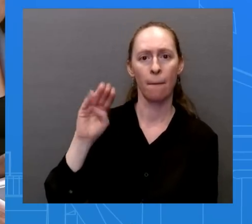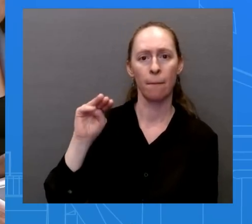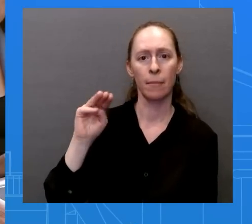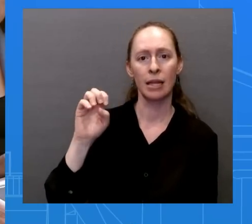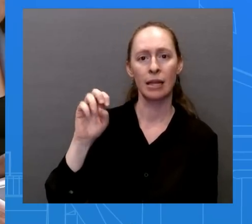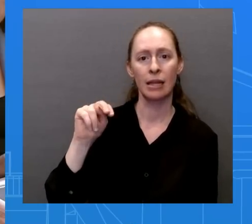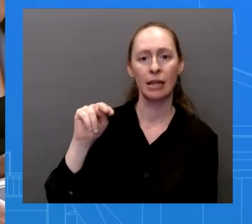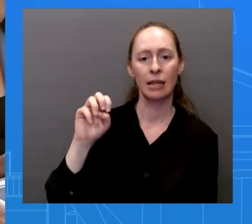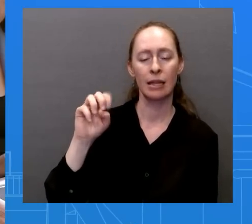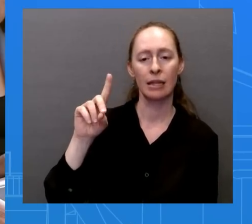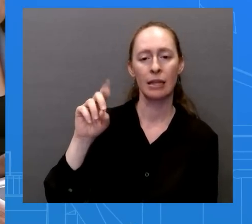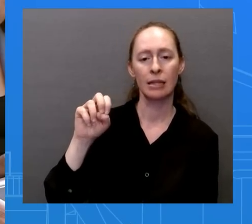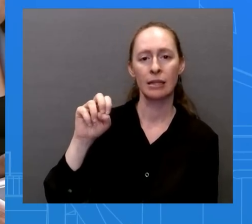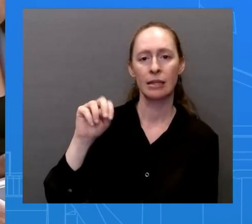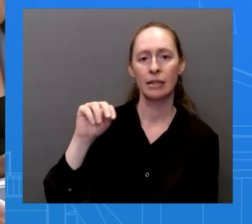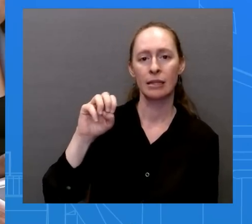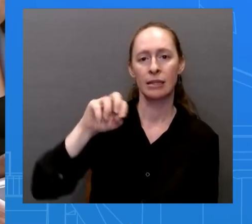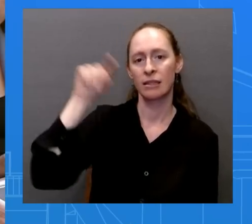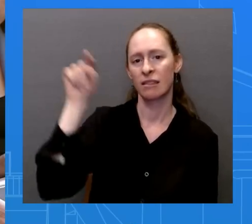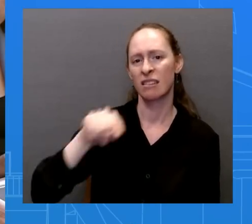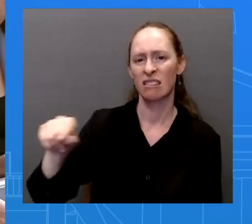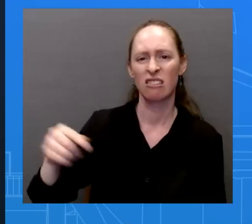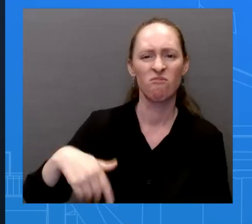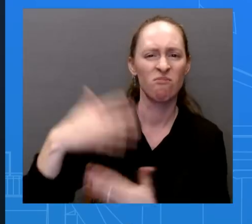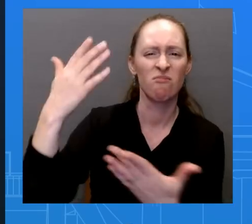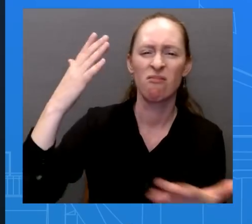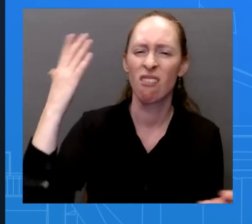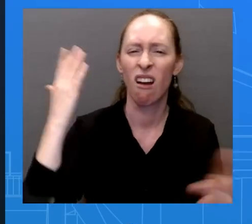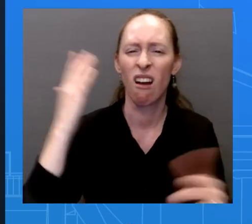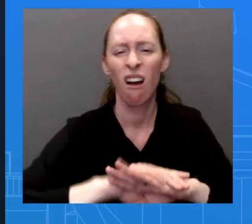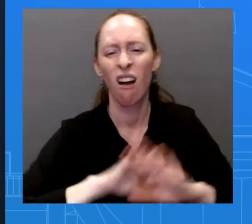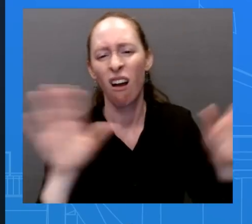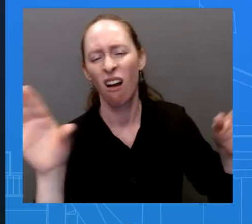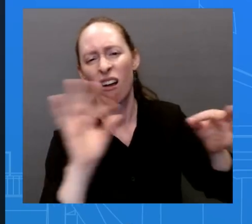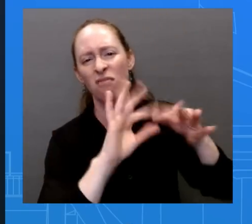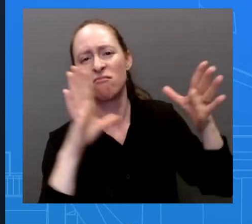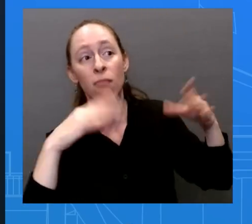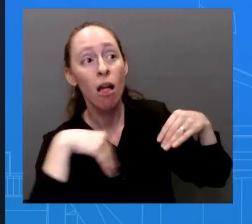Is that something the President would consider? Ms. Jean-Pierre: Again, we're going -- the President has been very clear